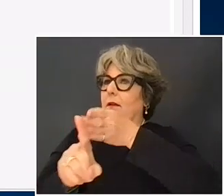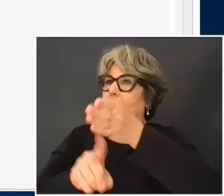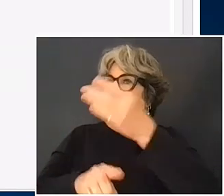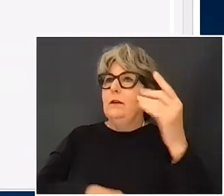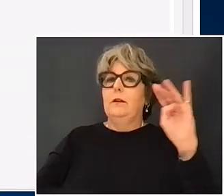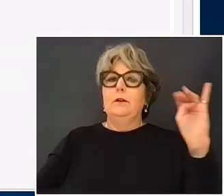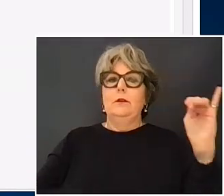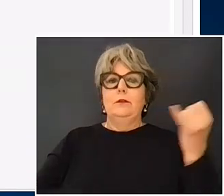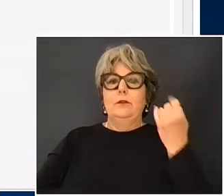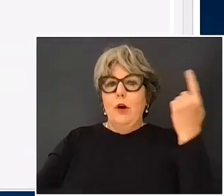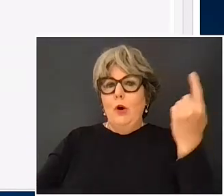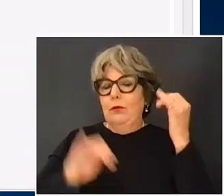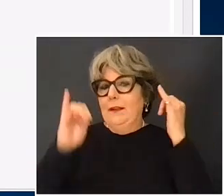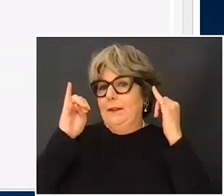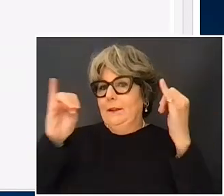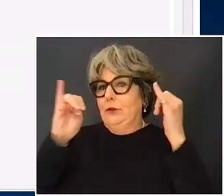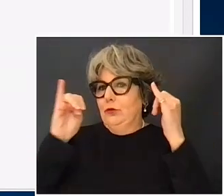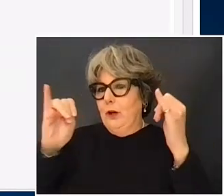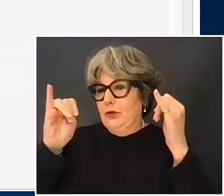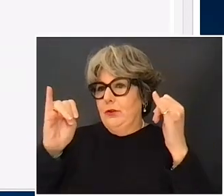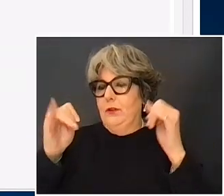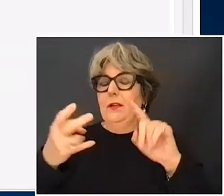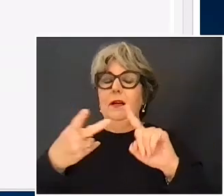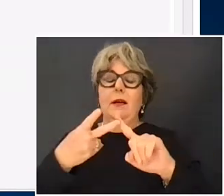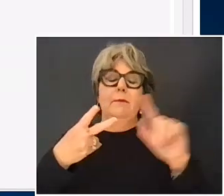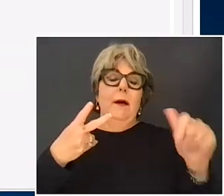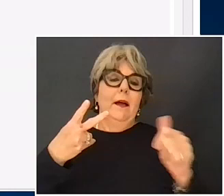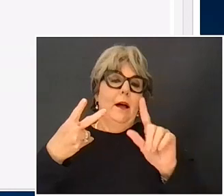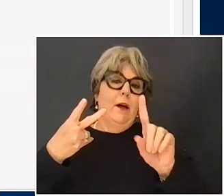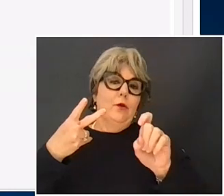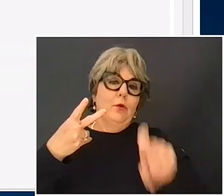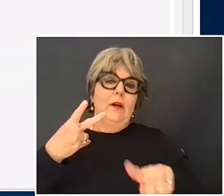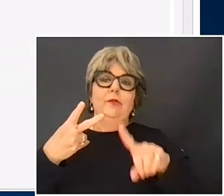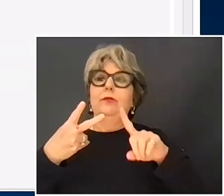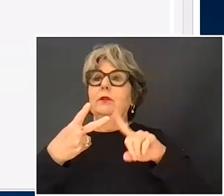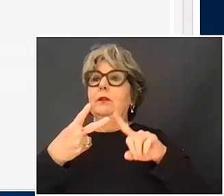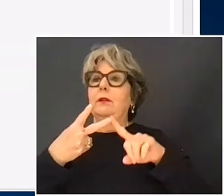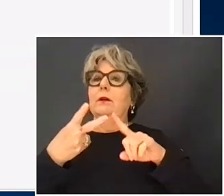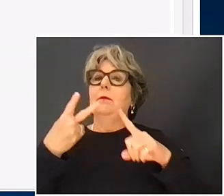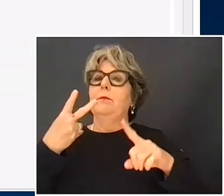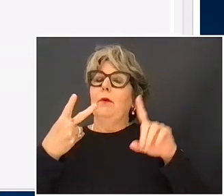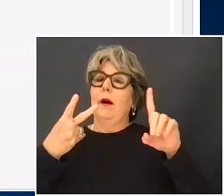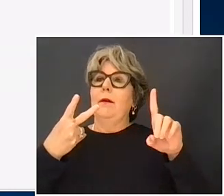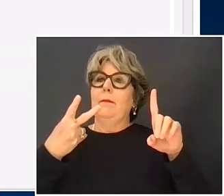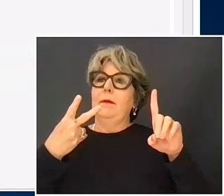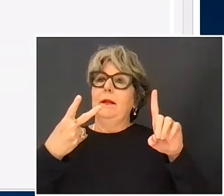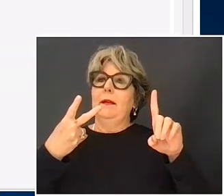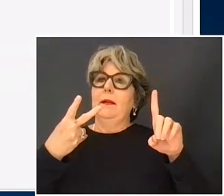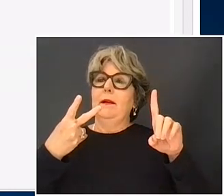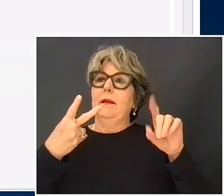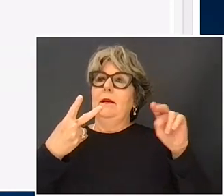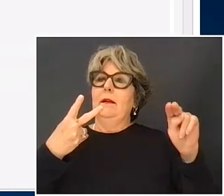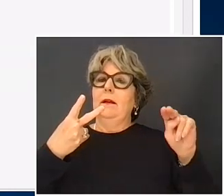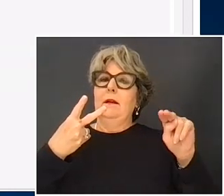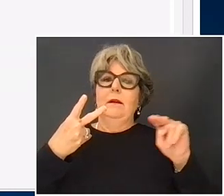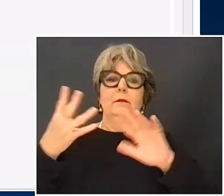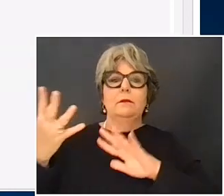delivery. And then my follow-up question, which is probably for Jamie. So just set up for her. Was I just curious? I know, I know, I'm running out